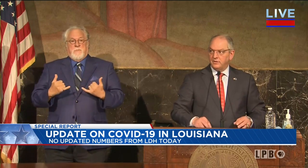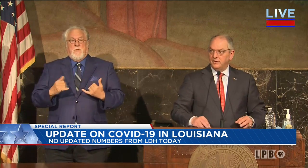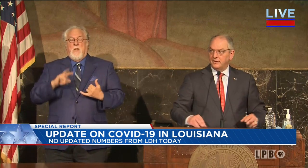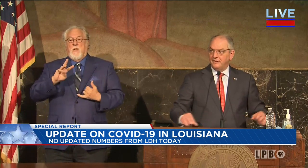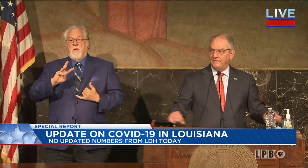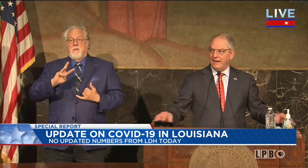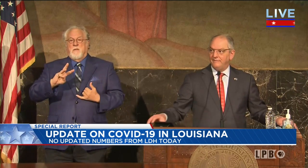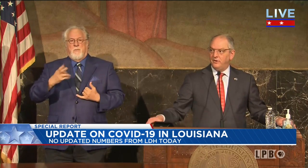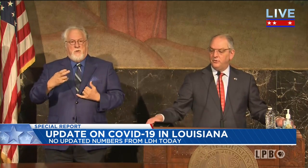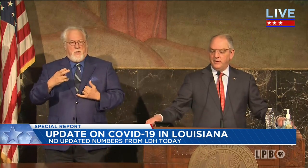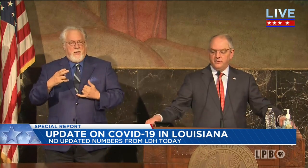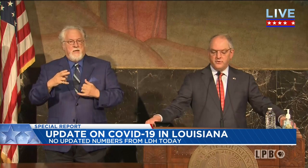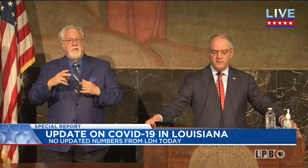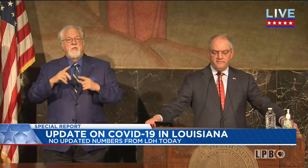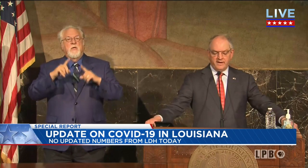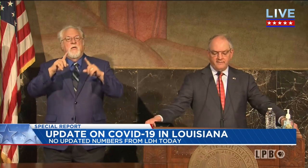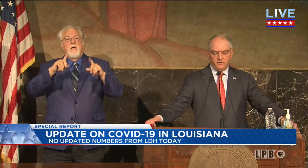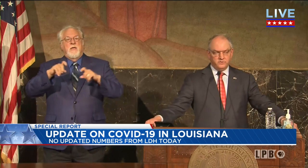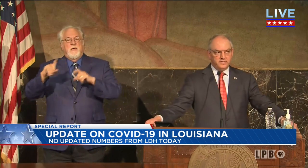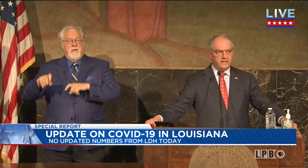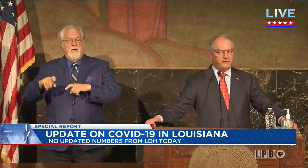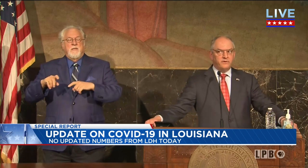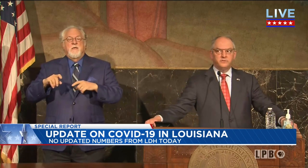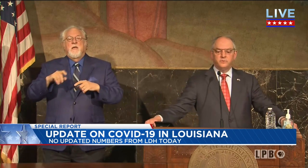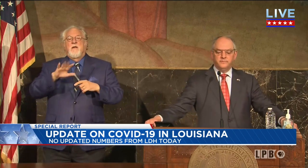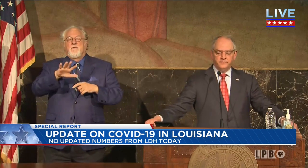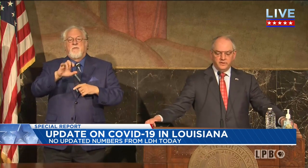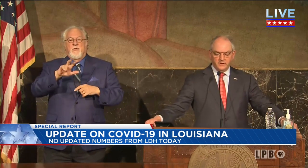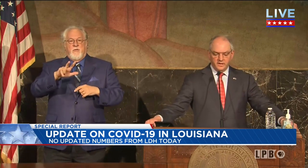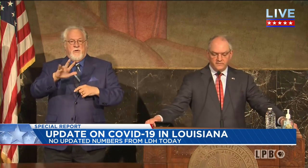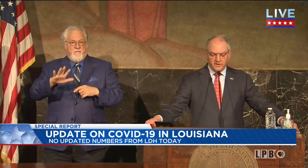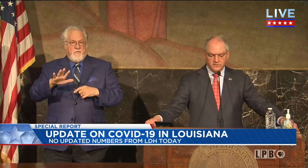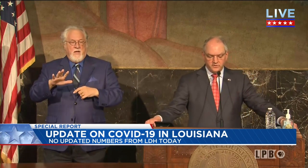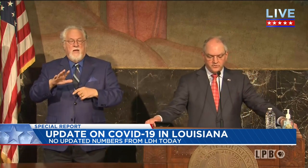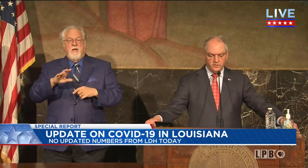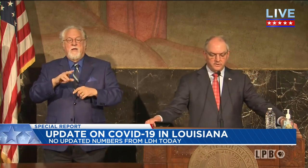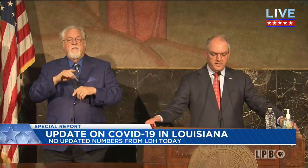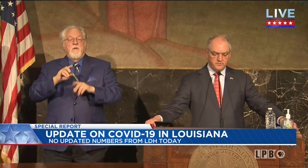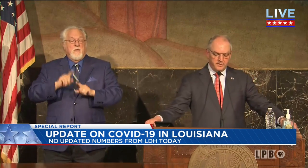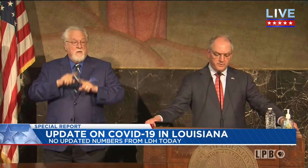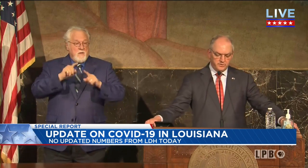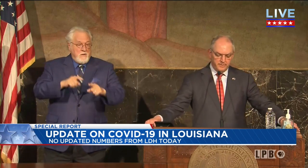CONDITIONS I DID WANT TO GIVE YOU AN UPDATE